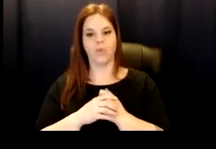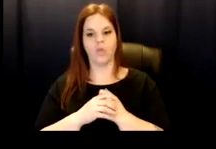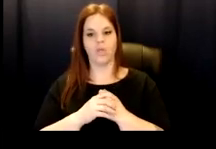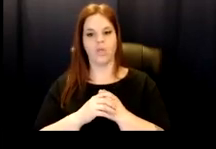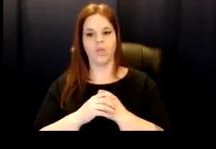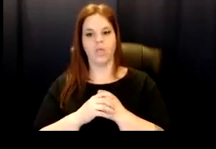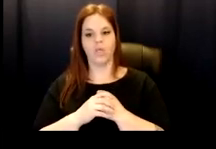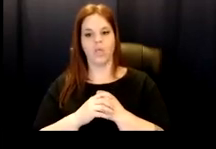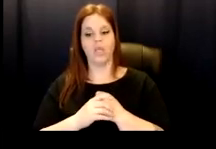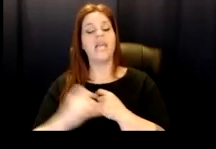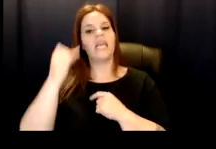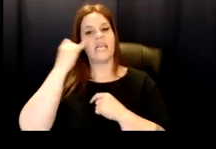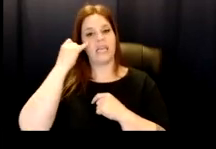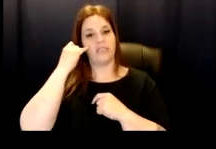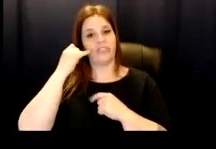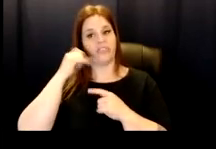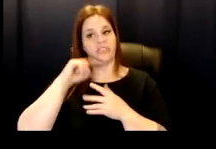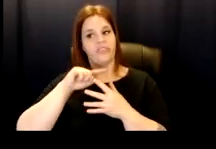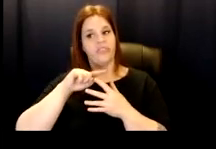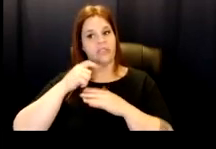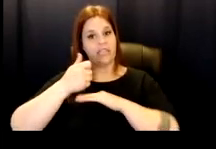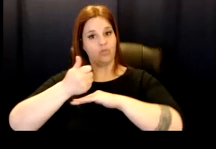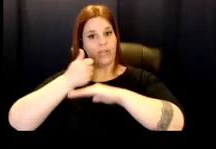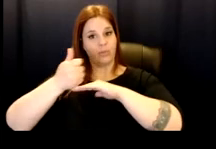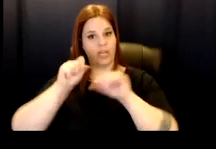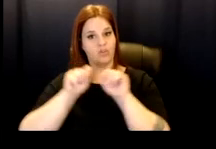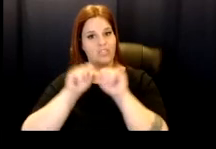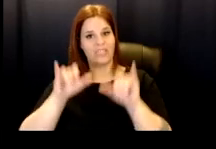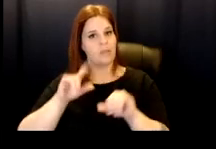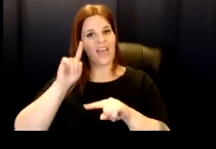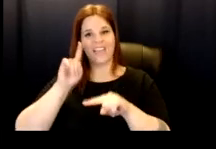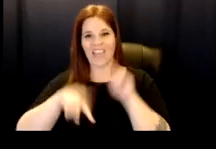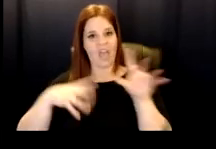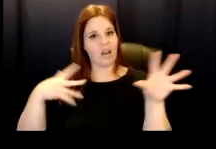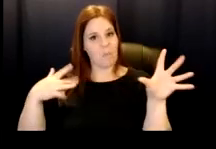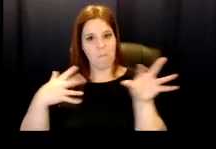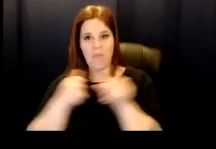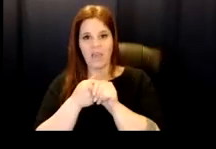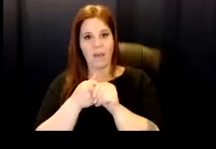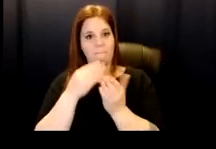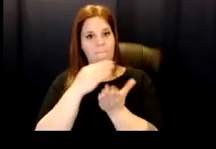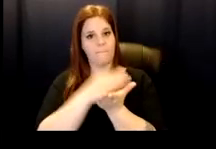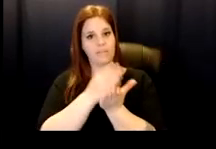transit systems are not able to make up their budget shortfalls we will see cuts in these